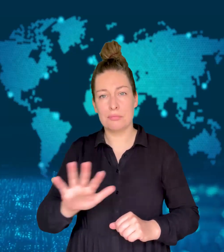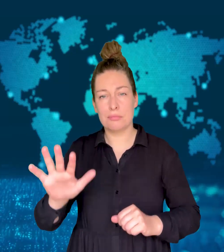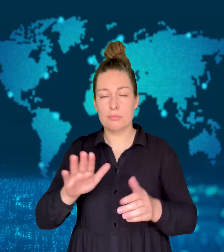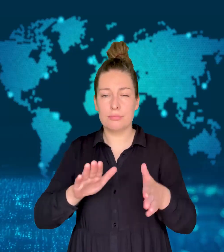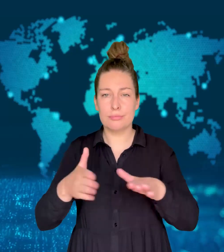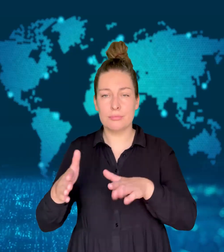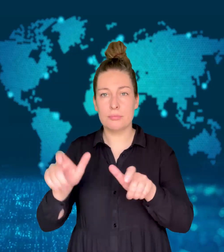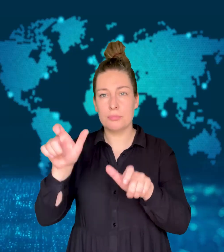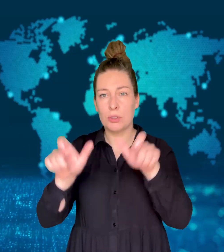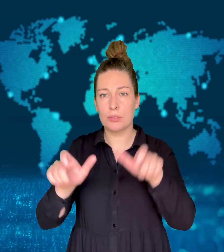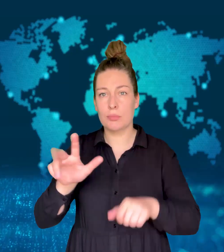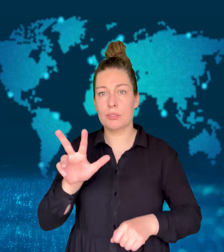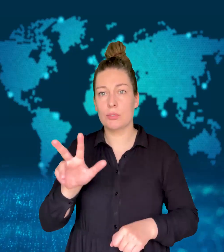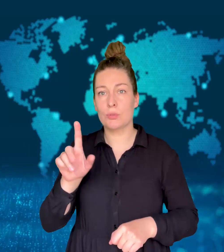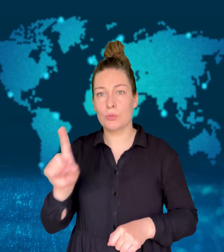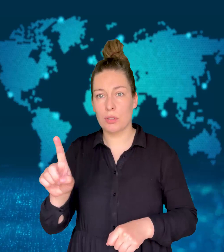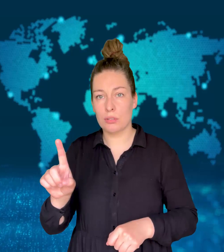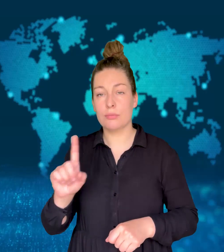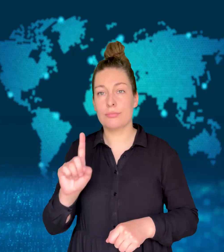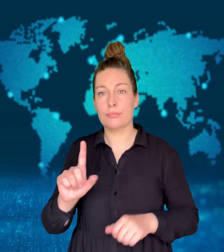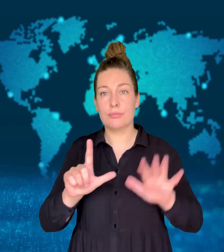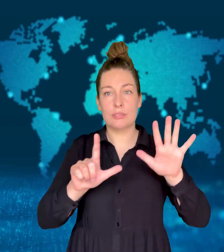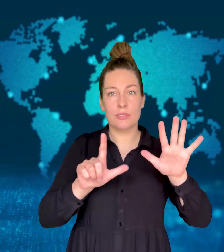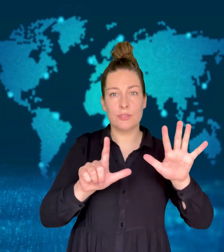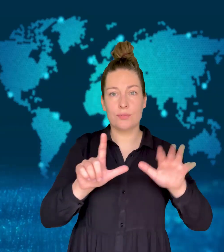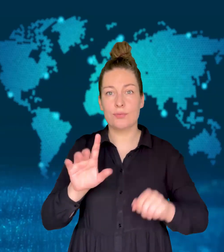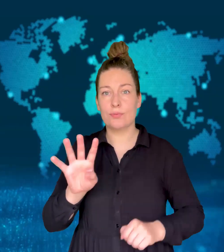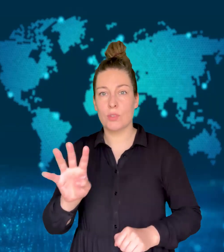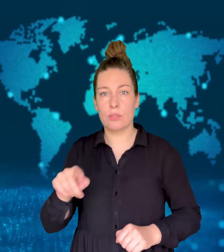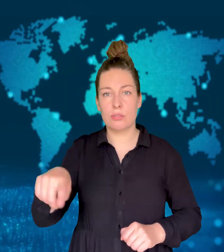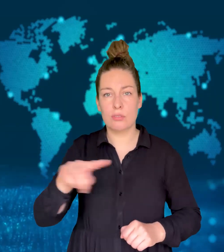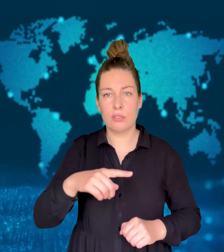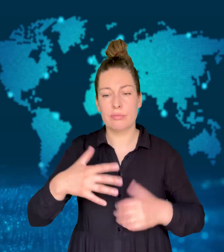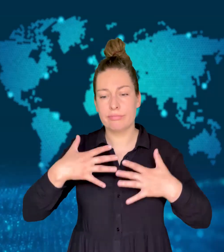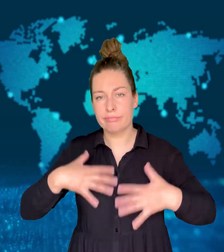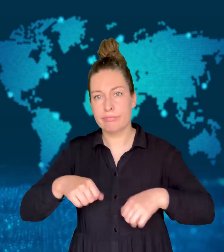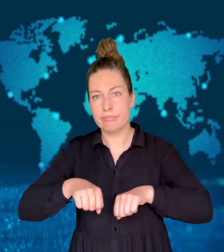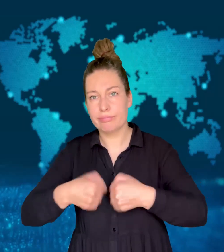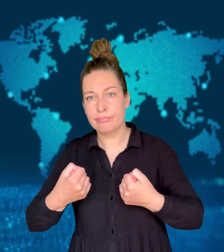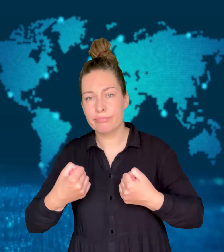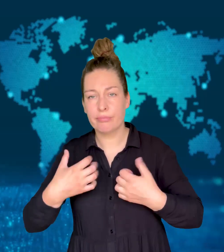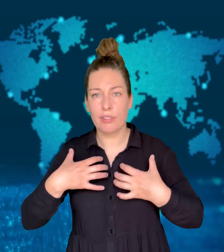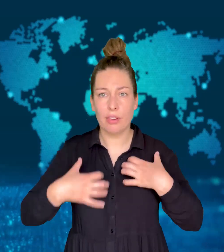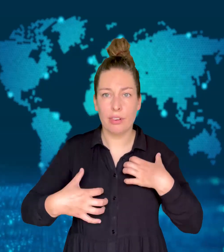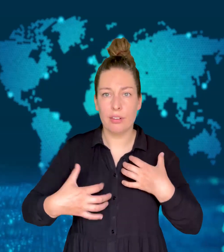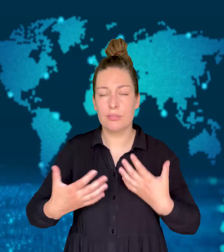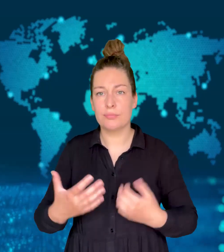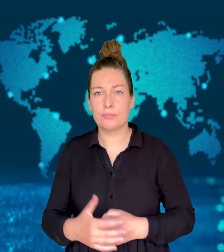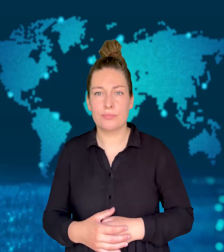Afghanistan's capital, and in the province of Maidan Wardak.